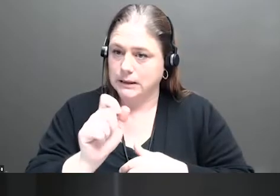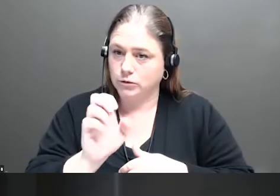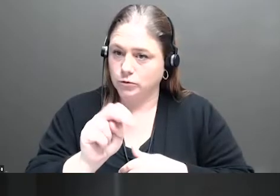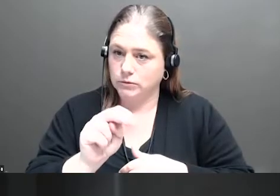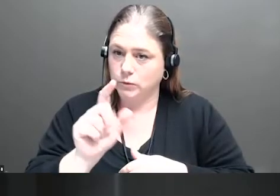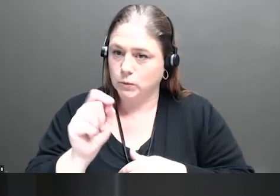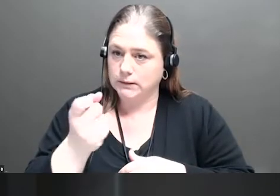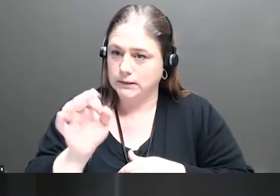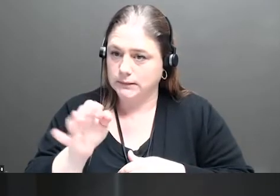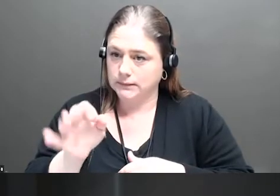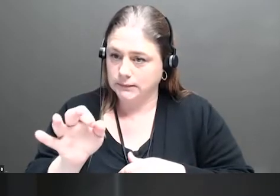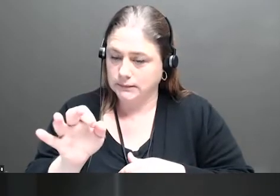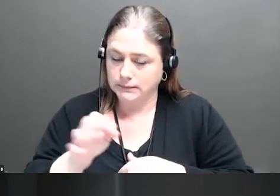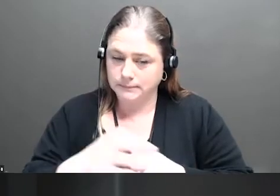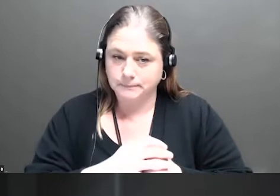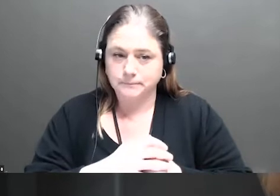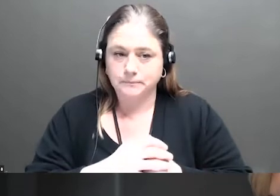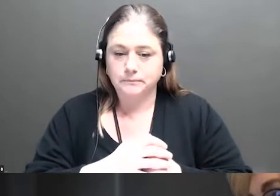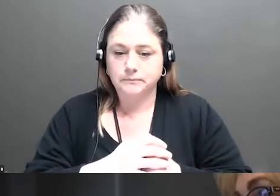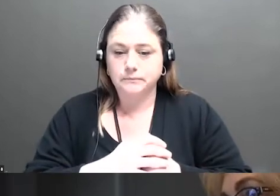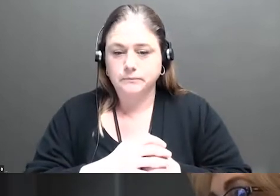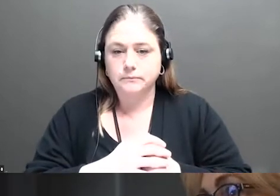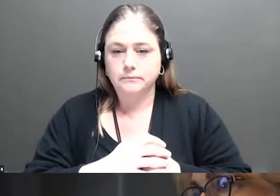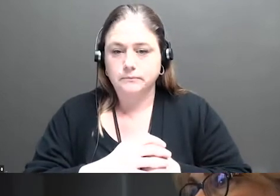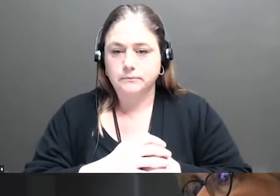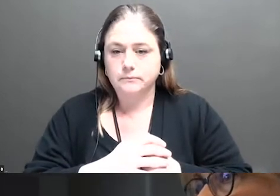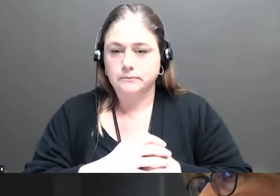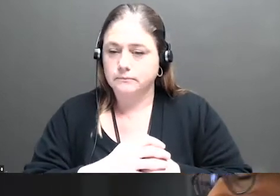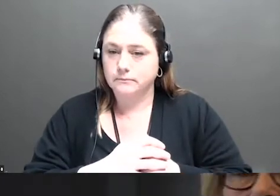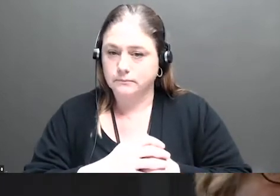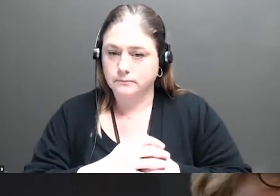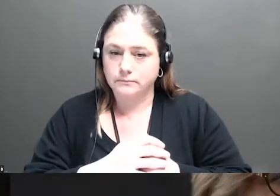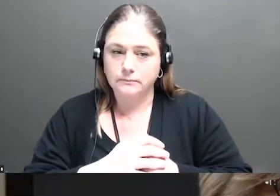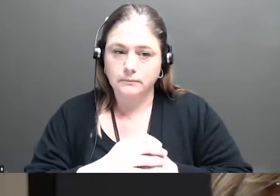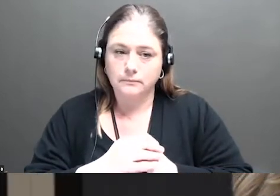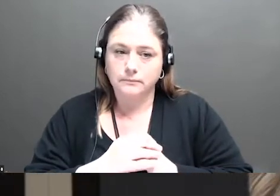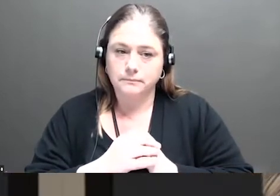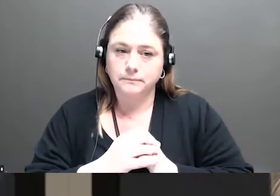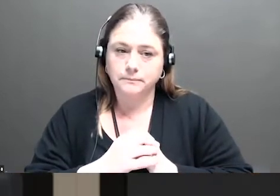in white conducting an accessibility training workshop on a whiteboard. The initial phase of